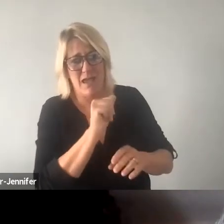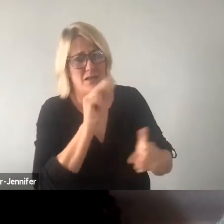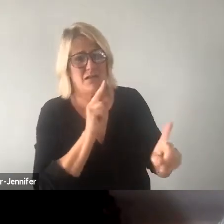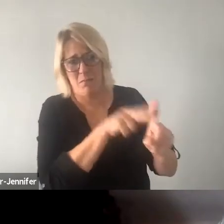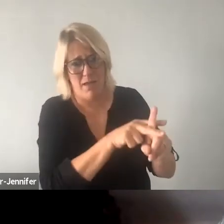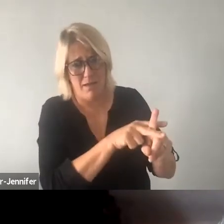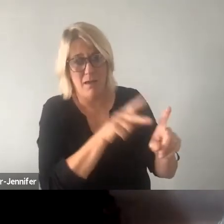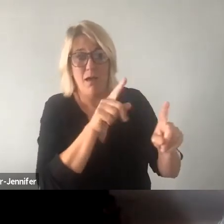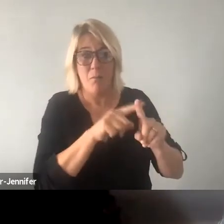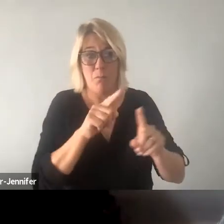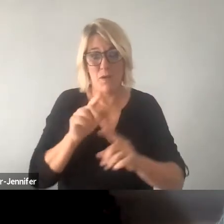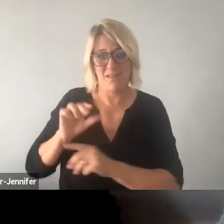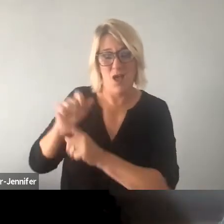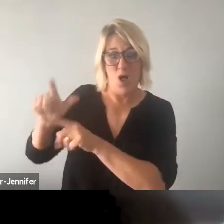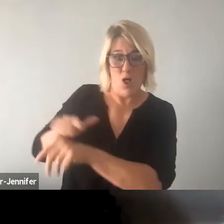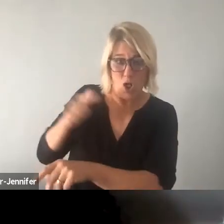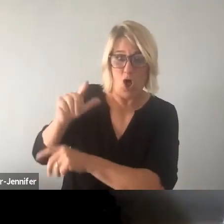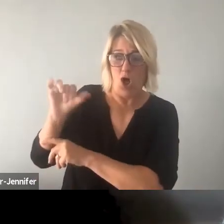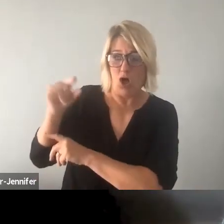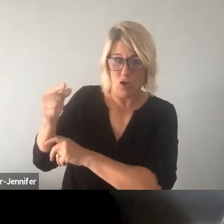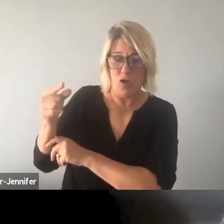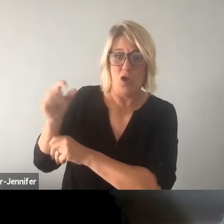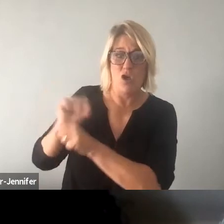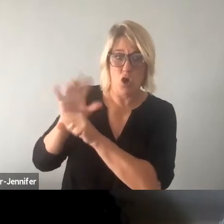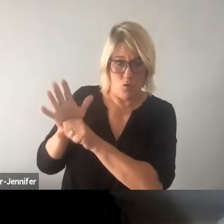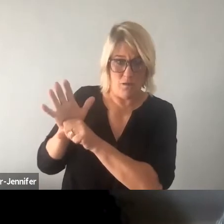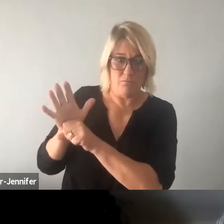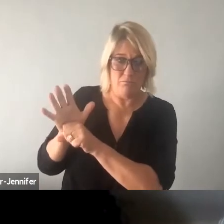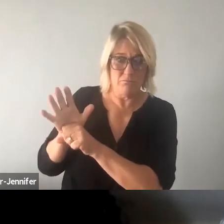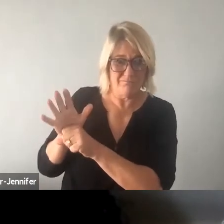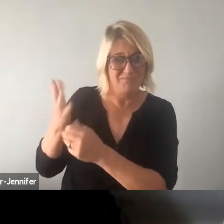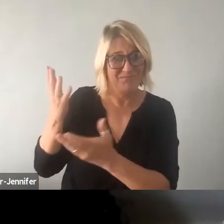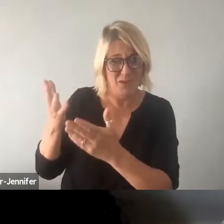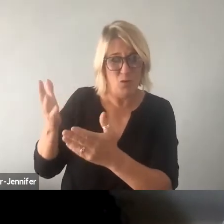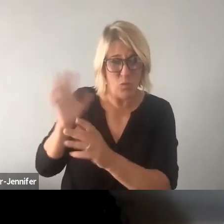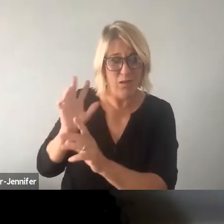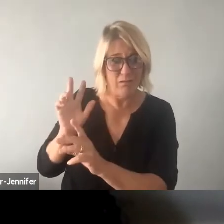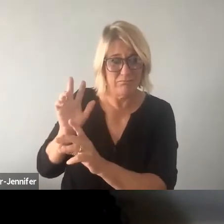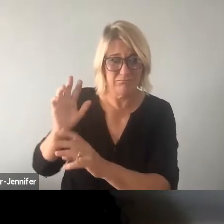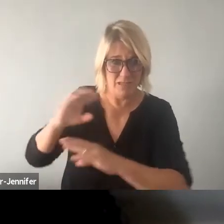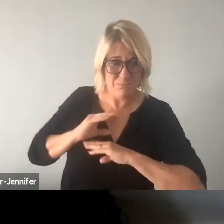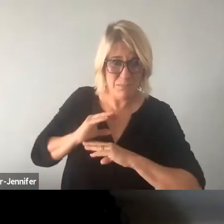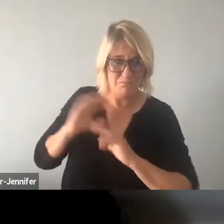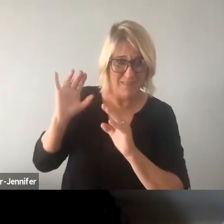who has COVID isn't necessarily going to meet the definition of disability,